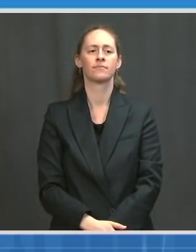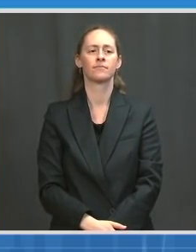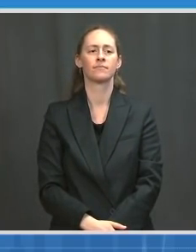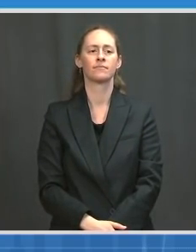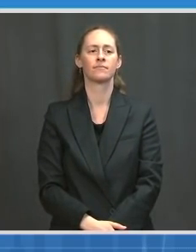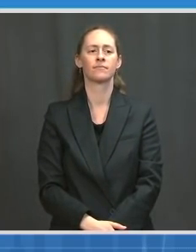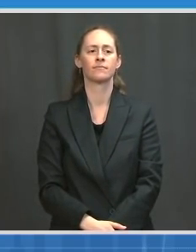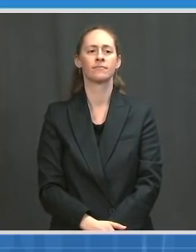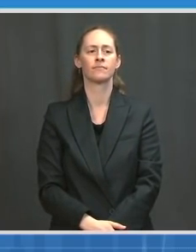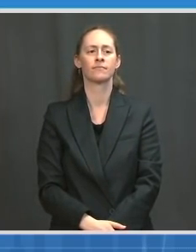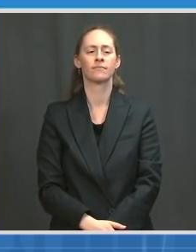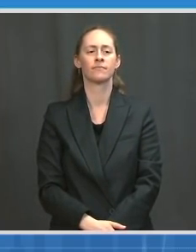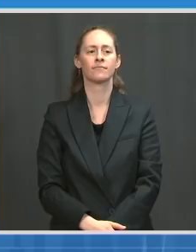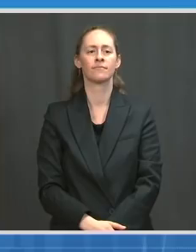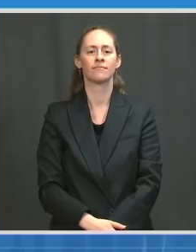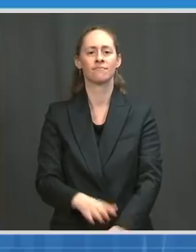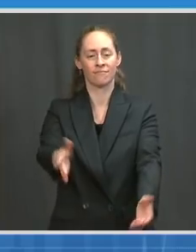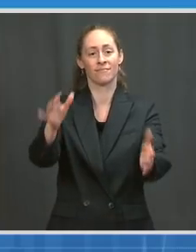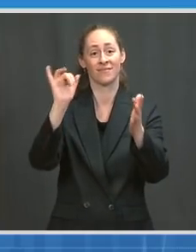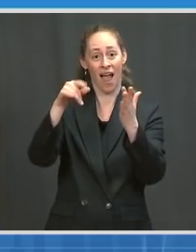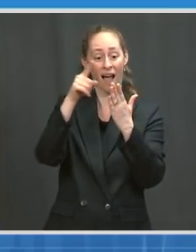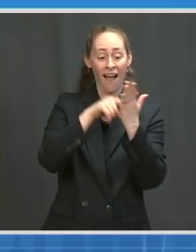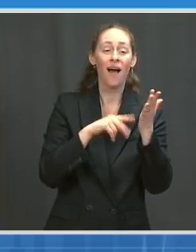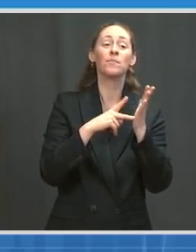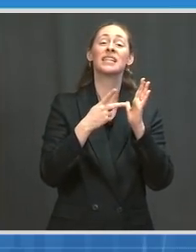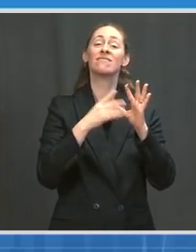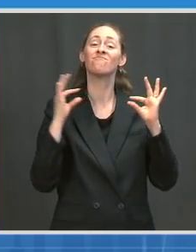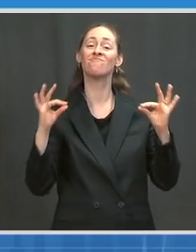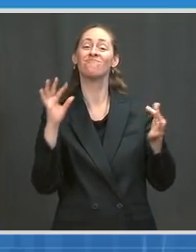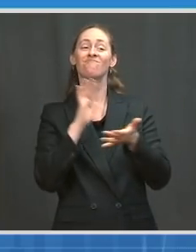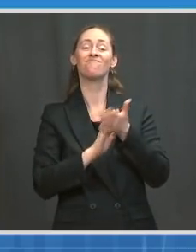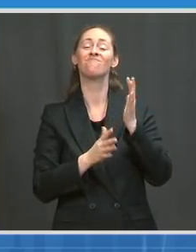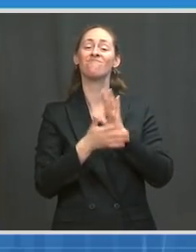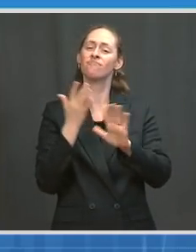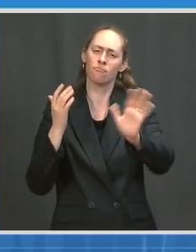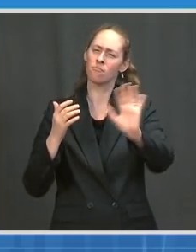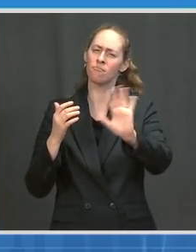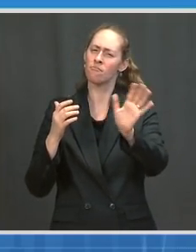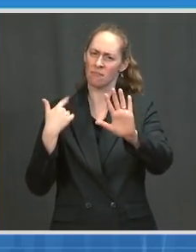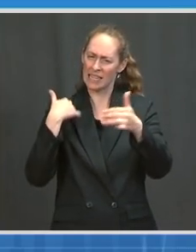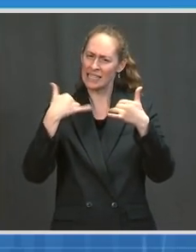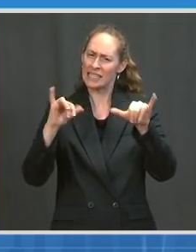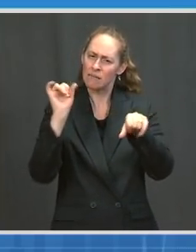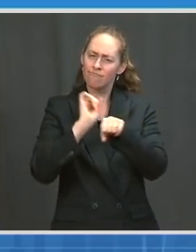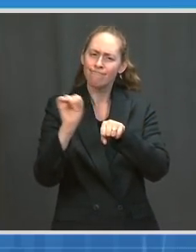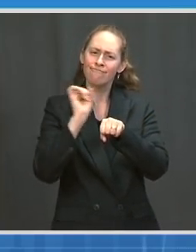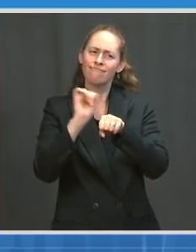but we could be very close. All of us who are getting fully vaccinated and continuing our prevention efforts